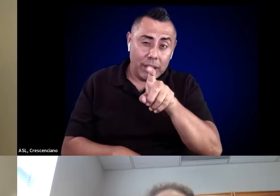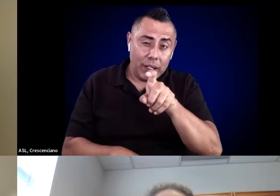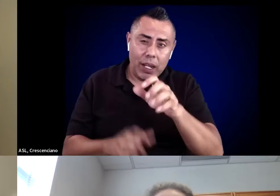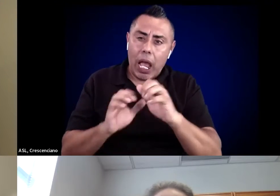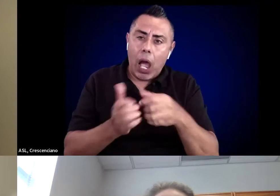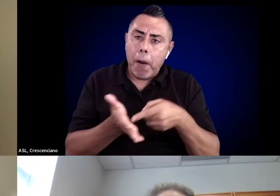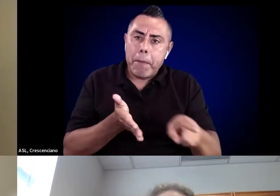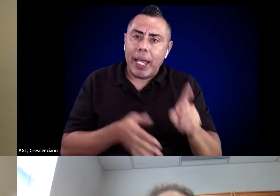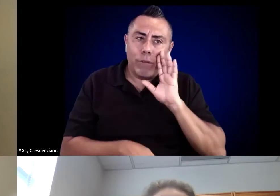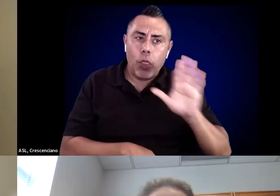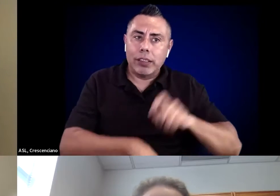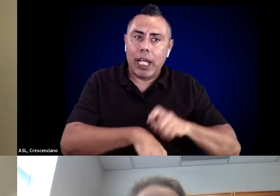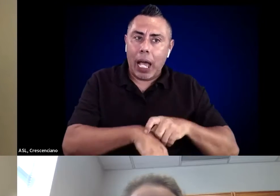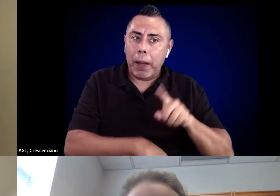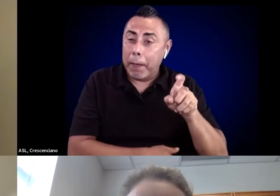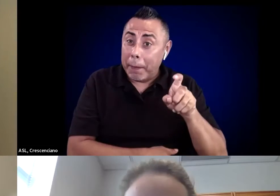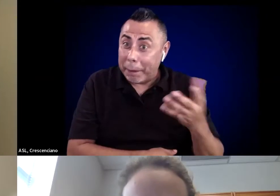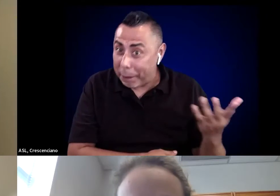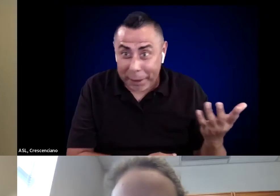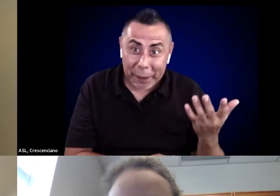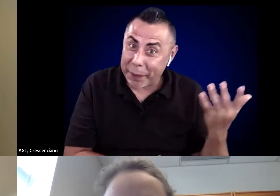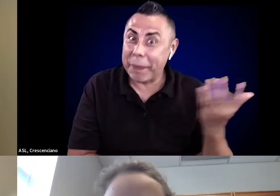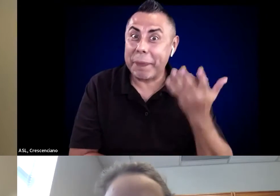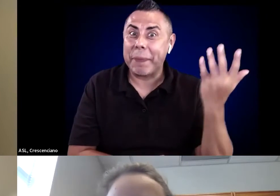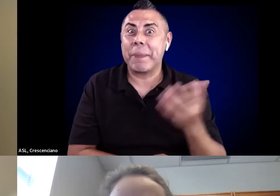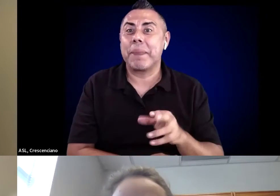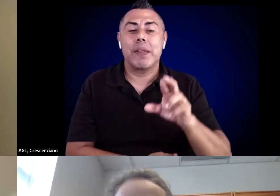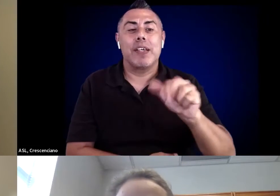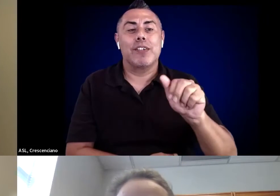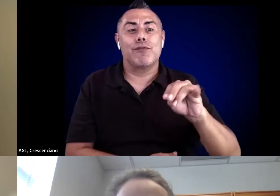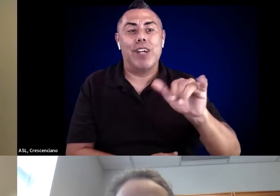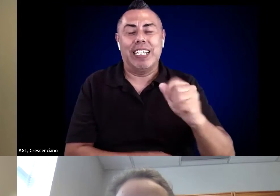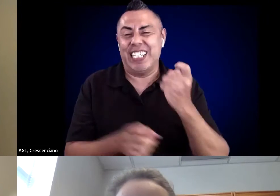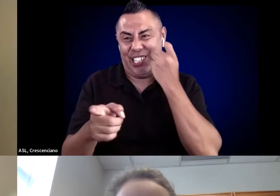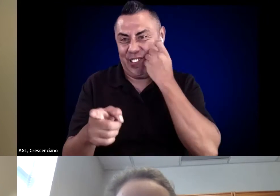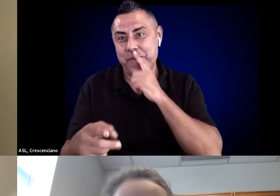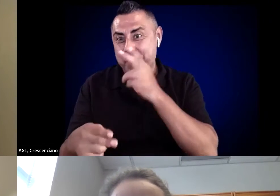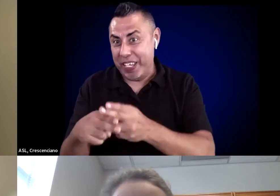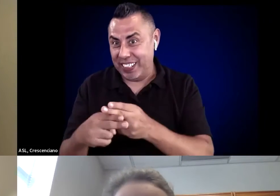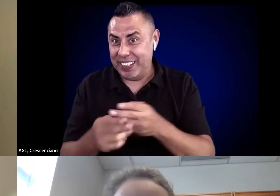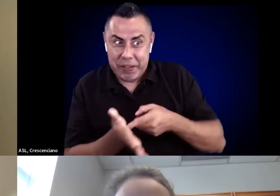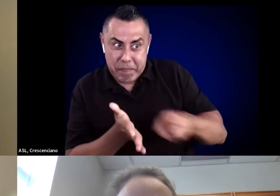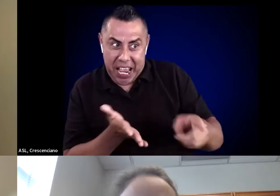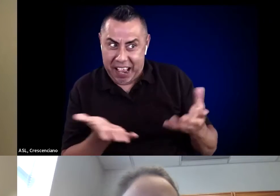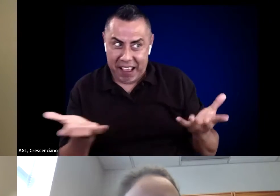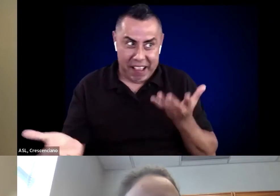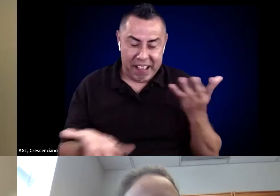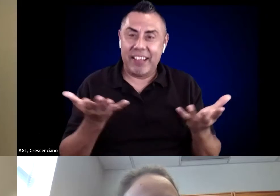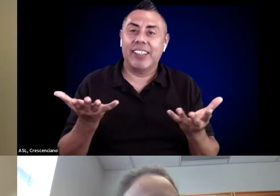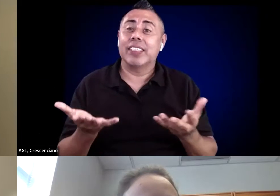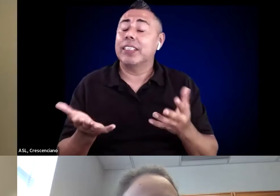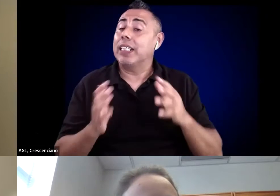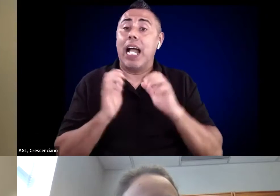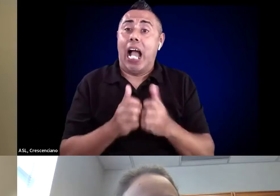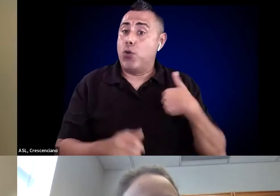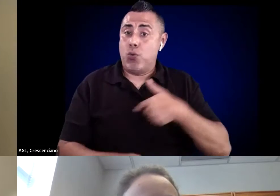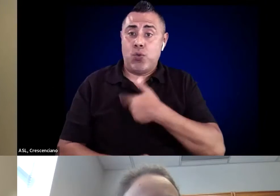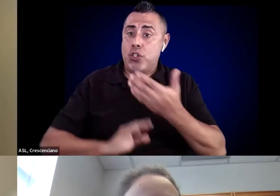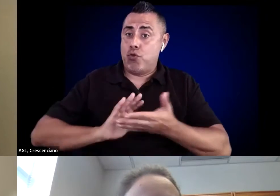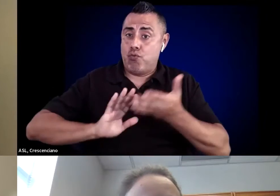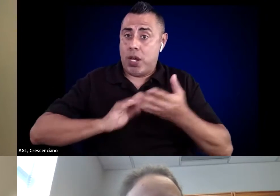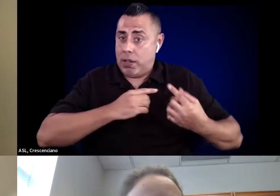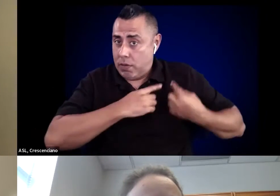Rebecca Tarvin (she/her): I mean, Randy I was just talking about. And so the way we've been doing that is a matter of